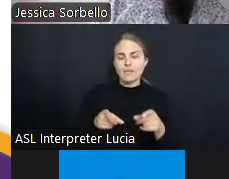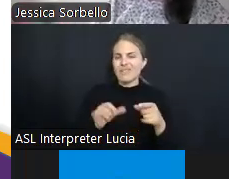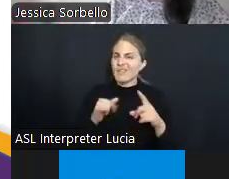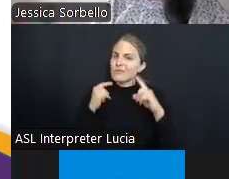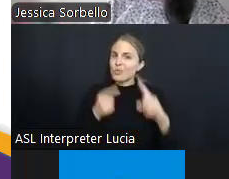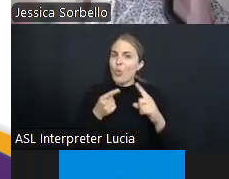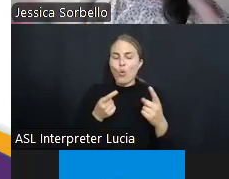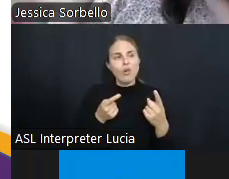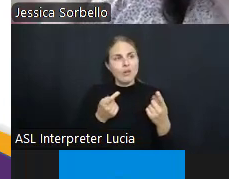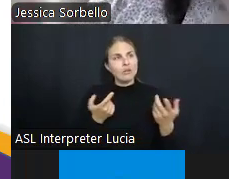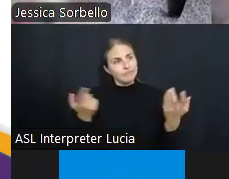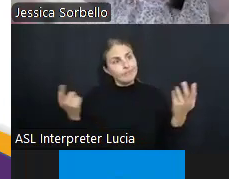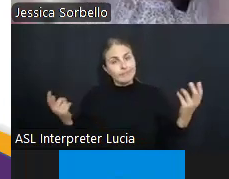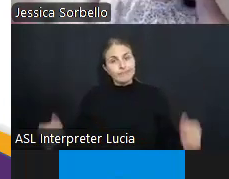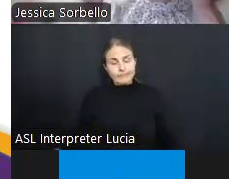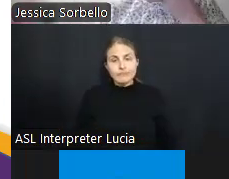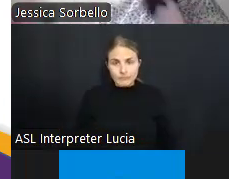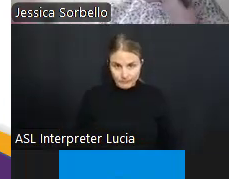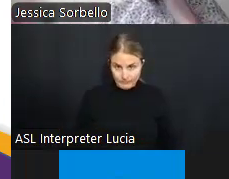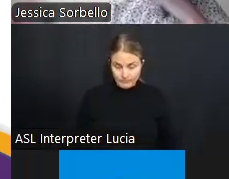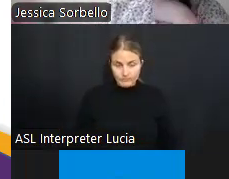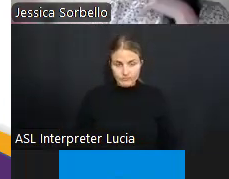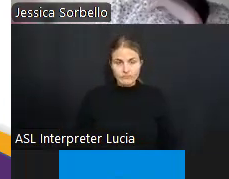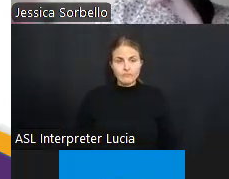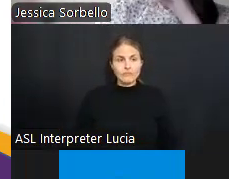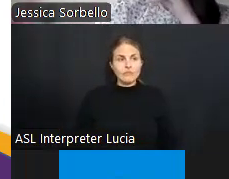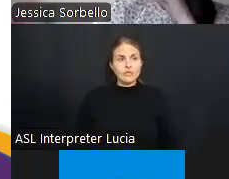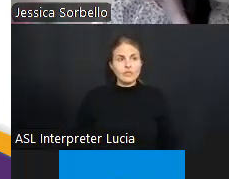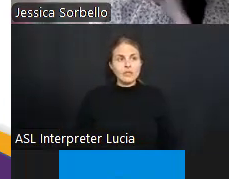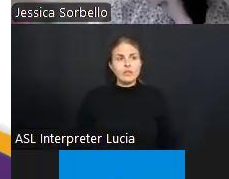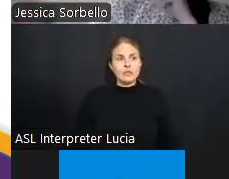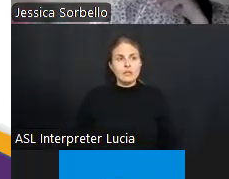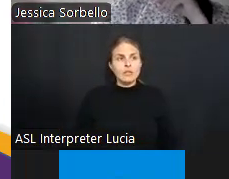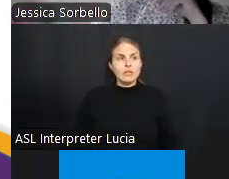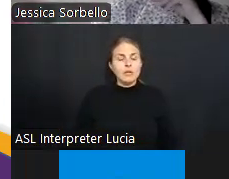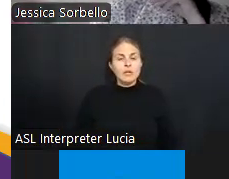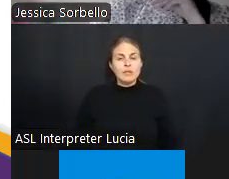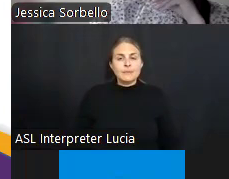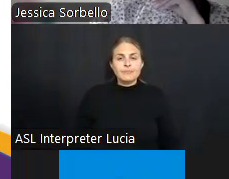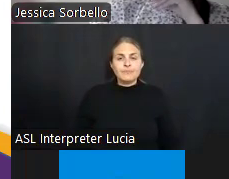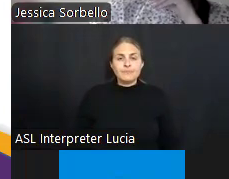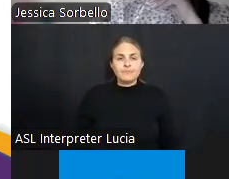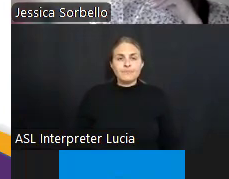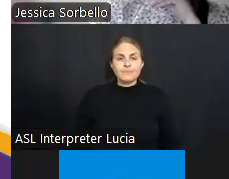, we want to look at why the stigma exists and the reality